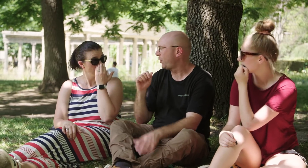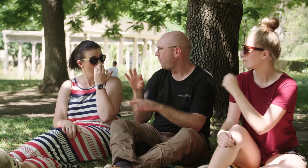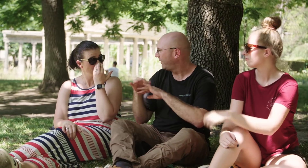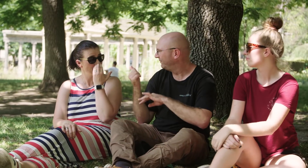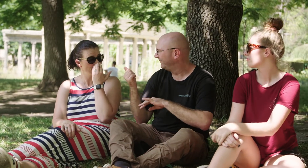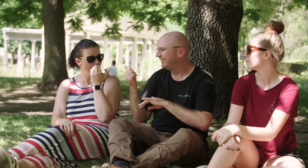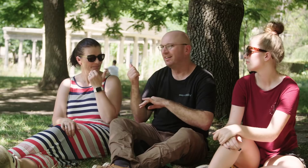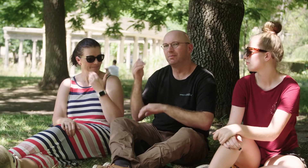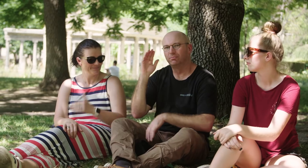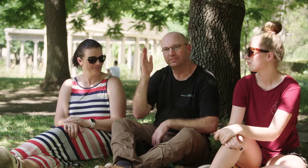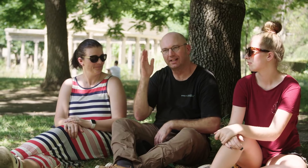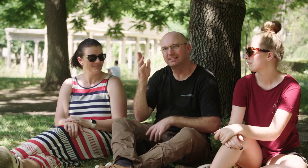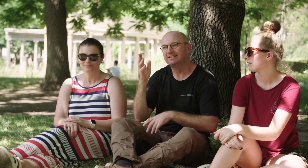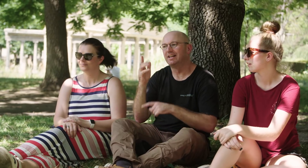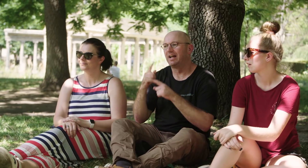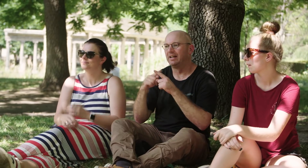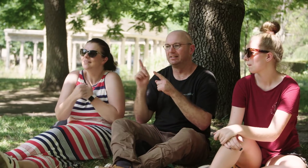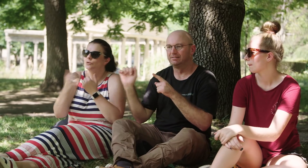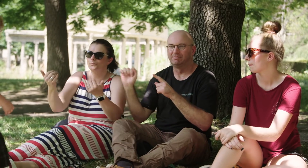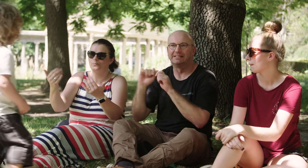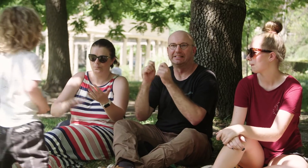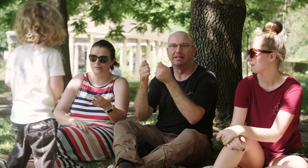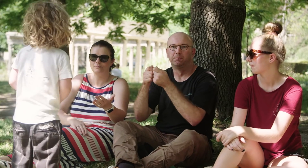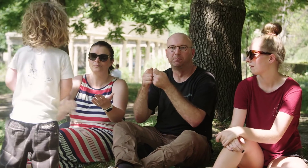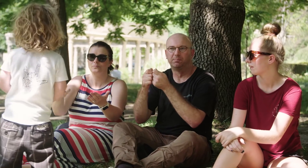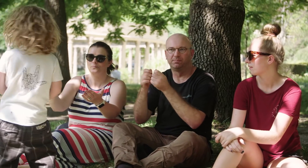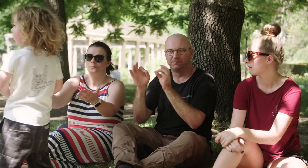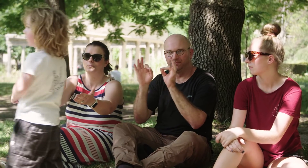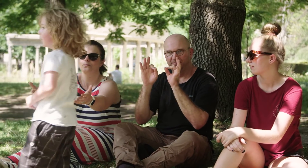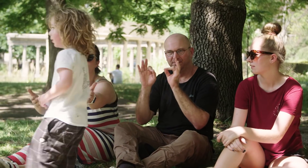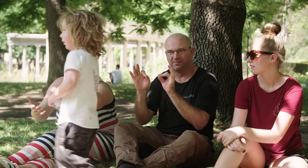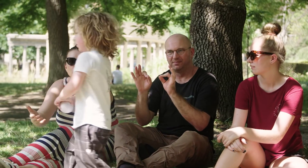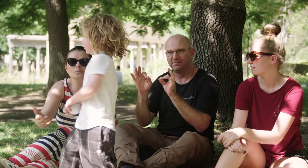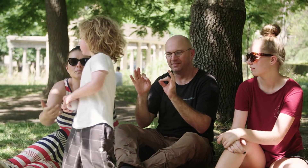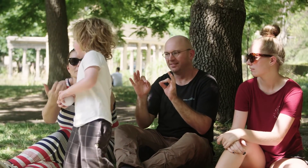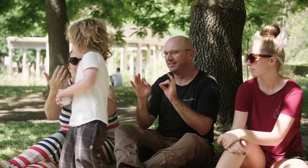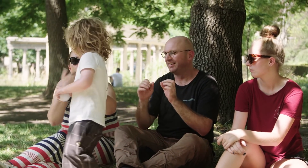I felt really proud of my wife up there on stage presenting.